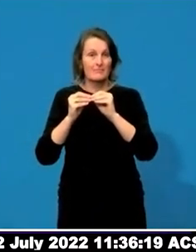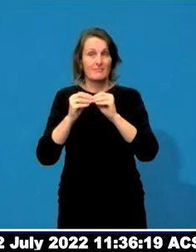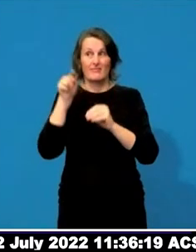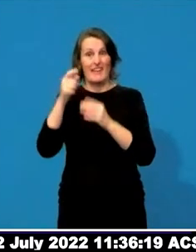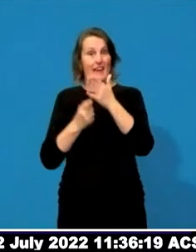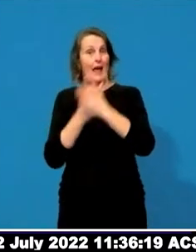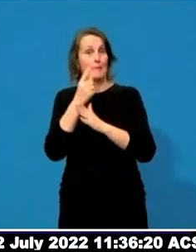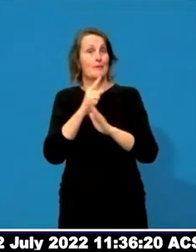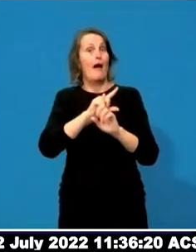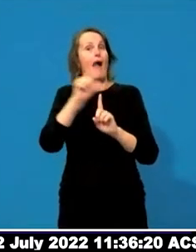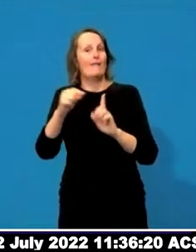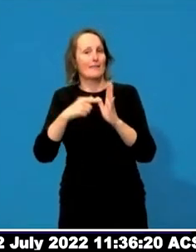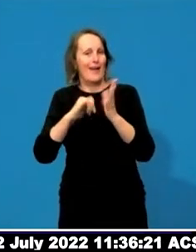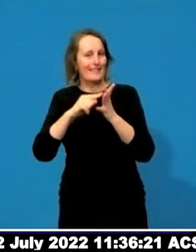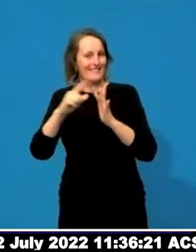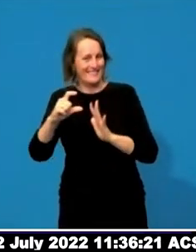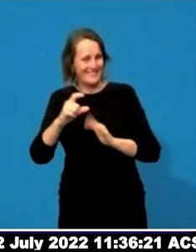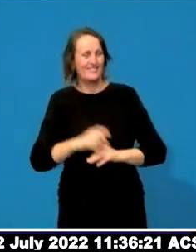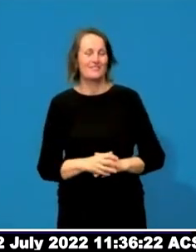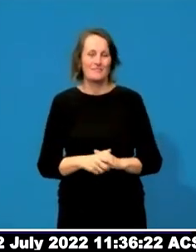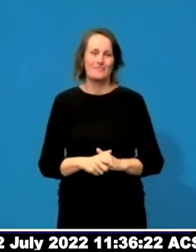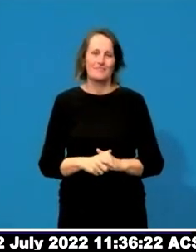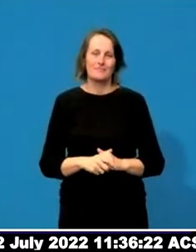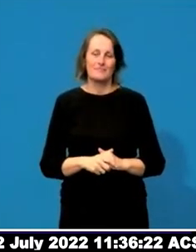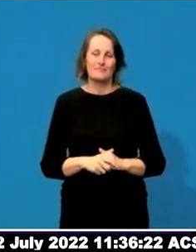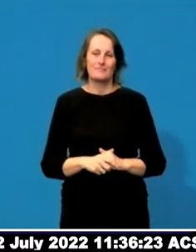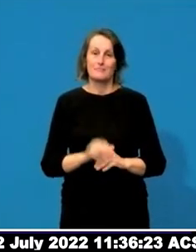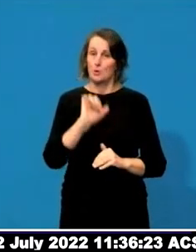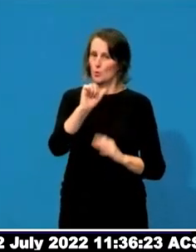But what I'm listening from you and your statement is that